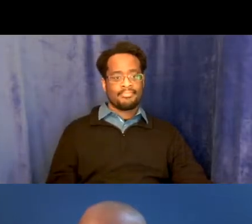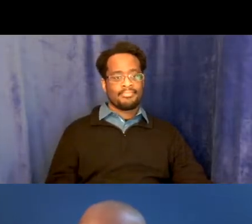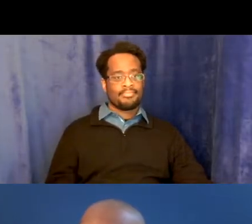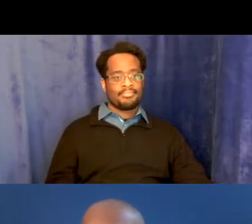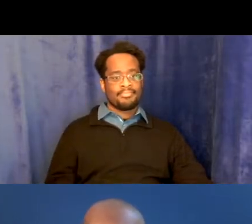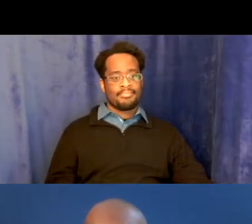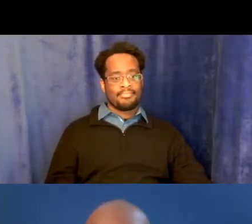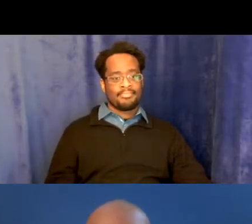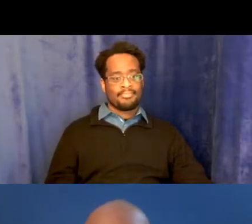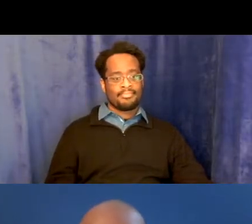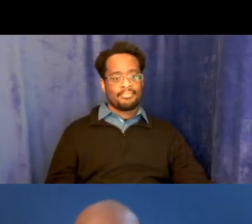(next slide)